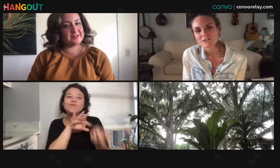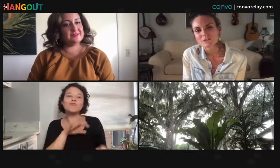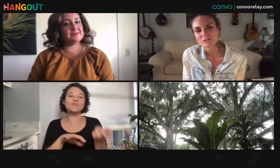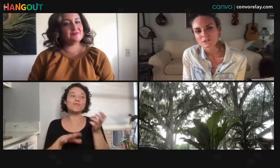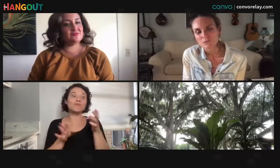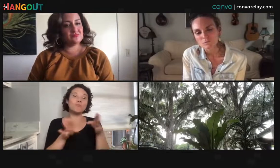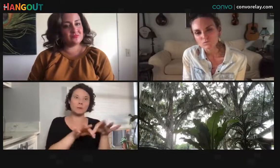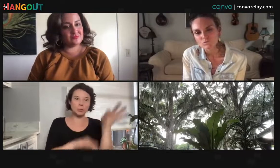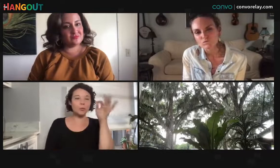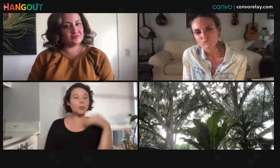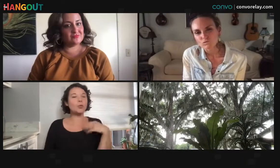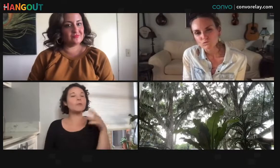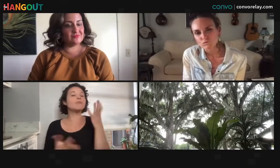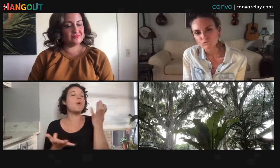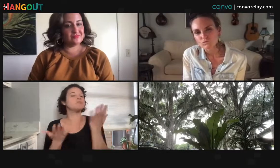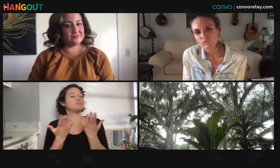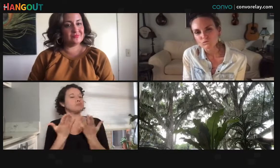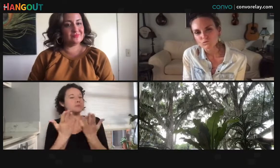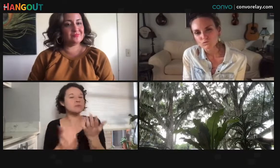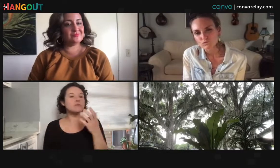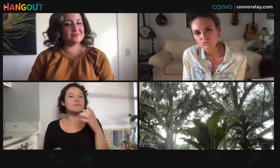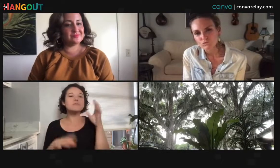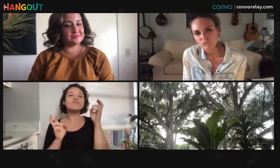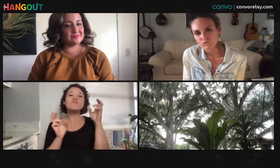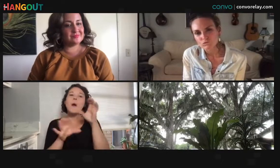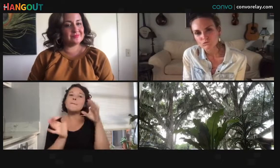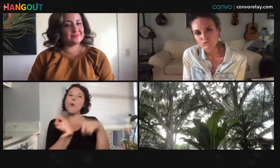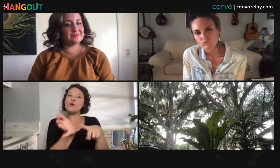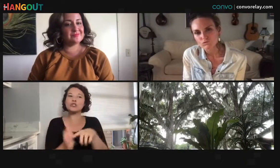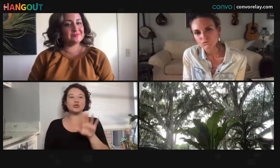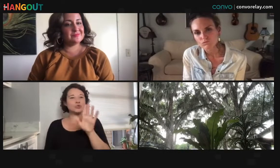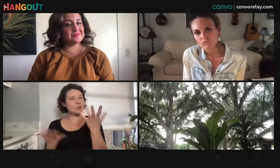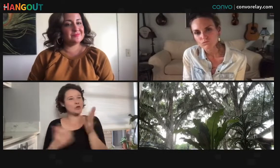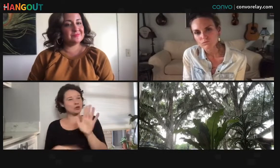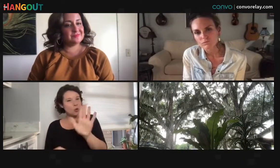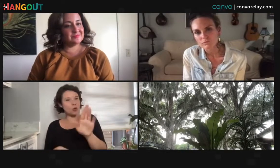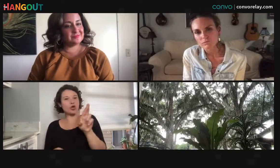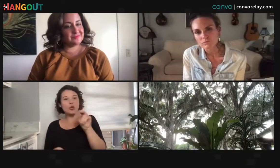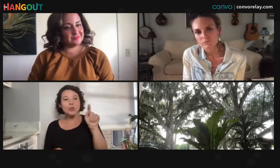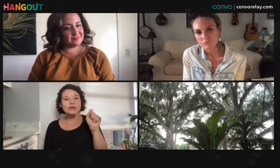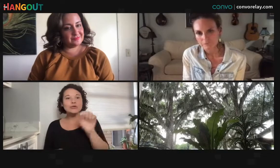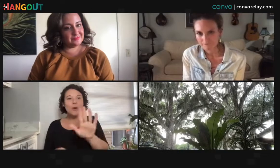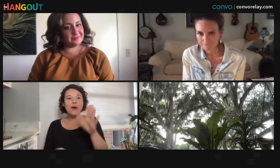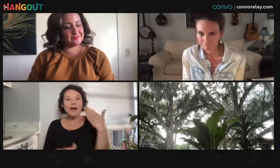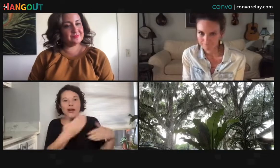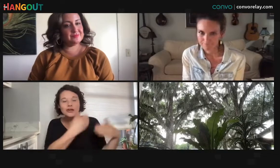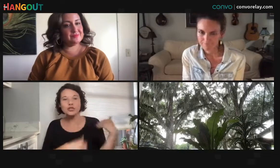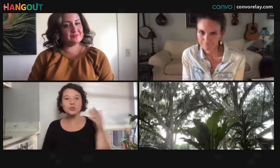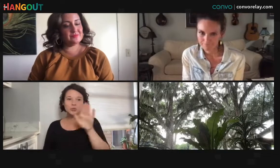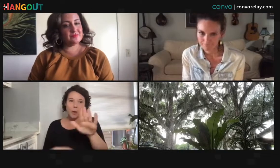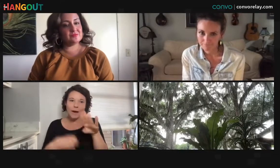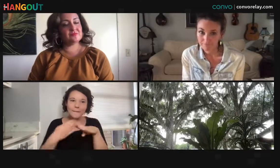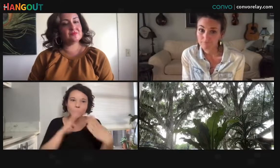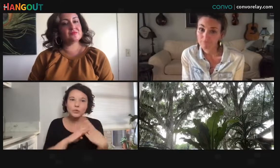more of the spiritual aspect and if that's um something that you are interested in i would encourage everyone